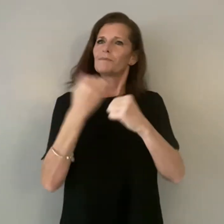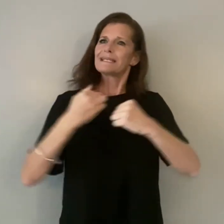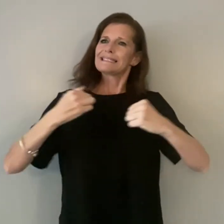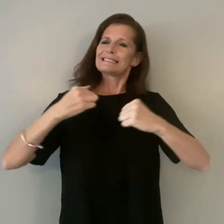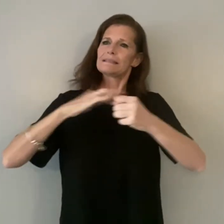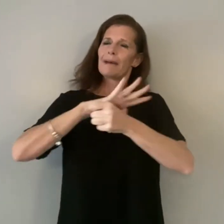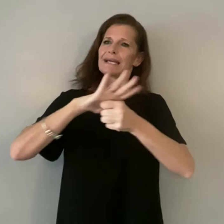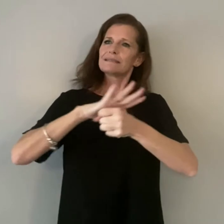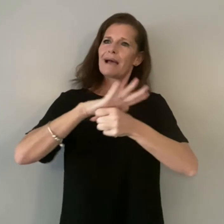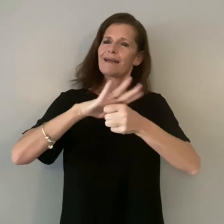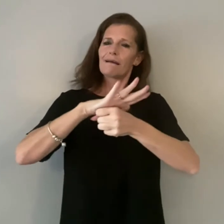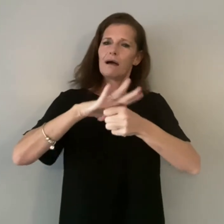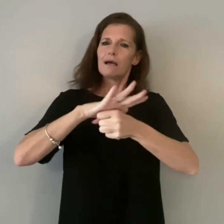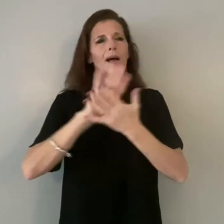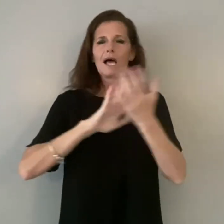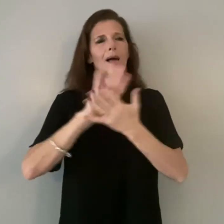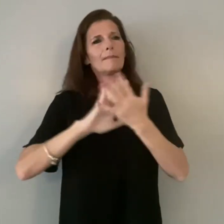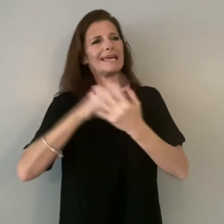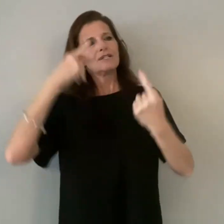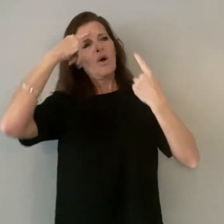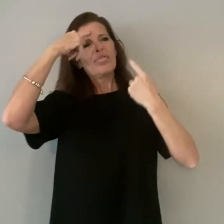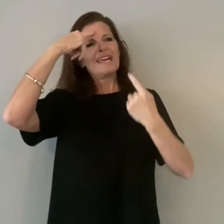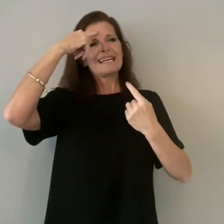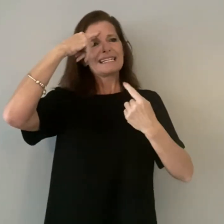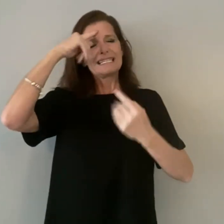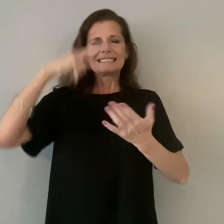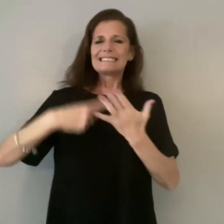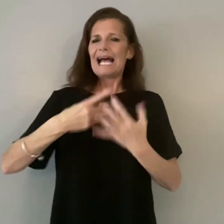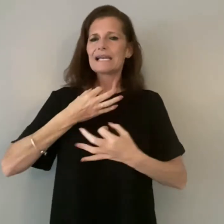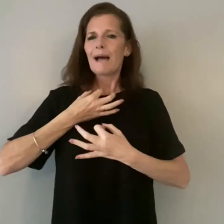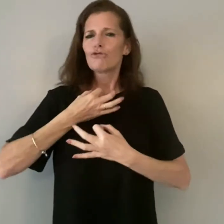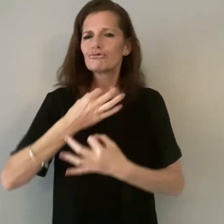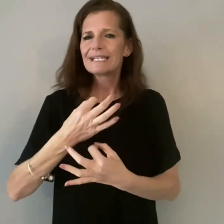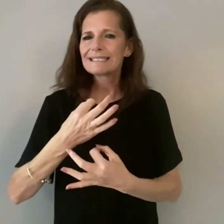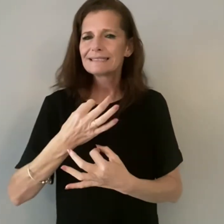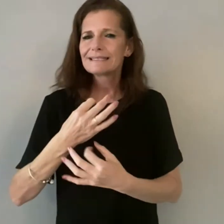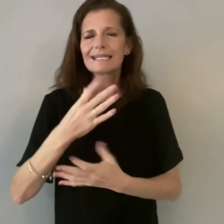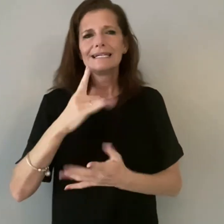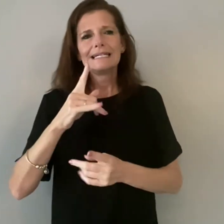but rather than just thinking of themselves as people who decide on risk, it's actually